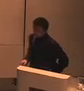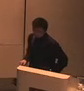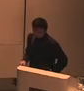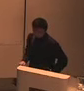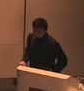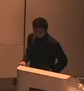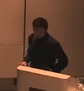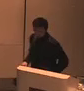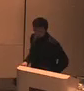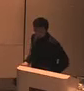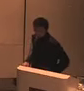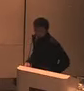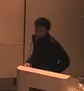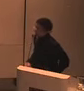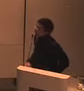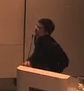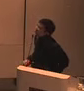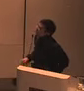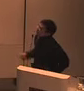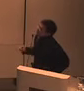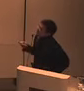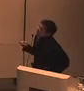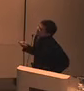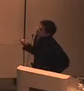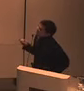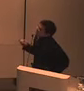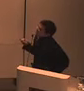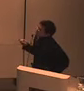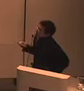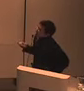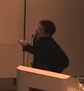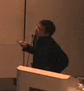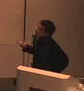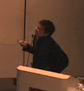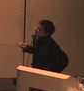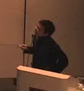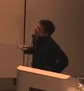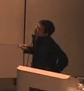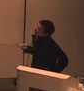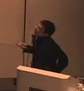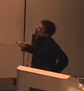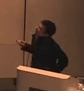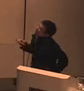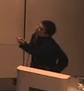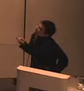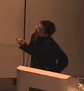space. And the tricky chairs.